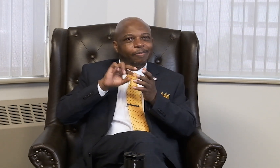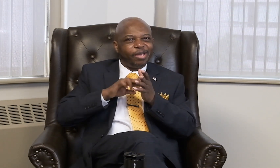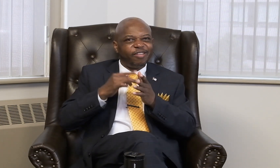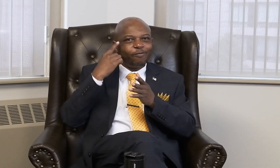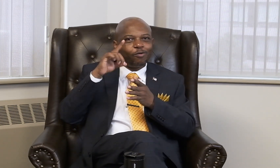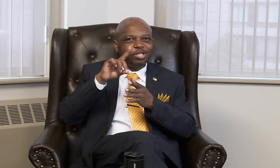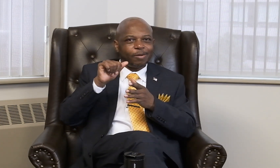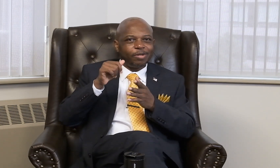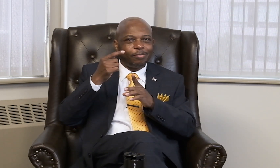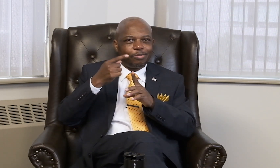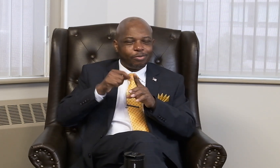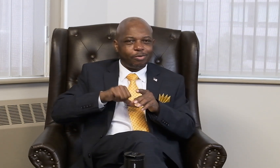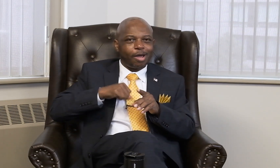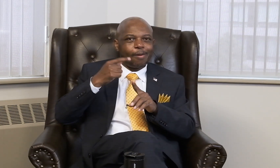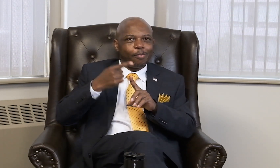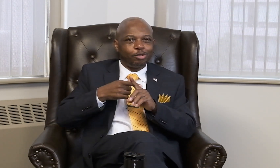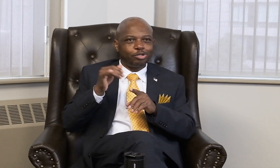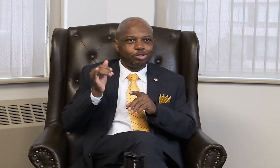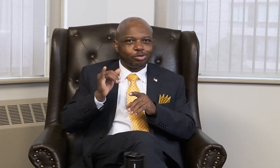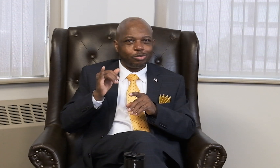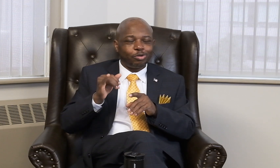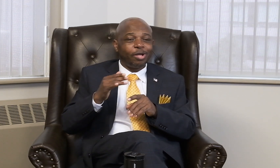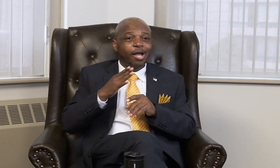significance to disability pride month), and I have on a gold tie with a matching handkerchief